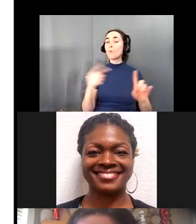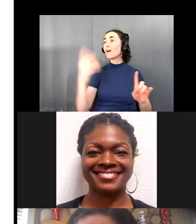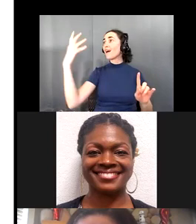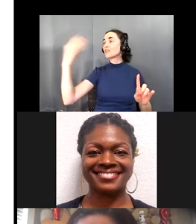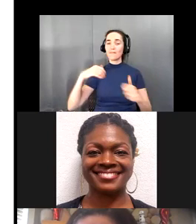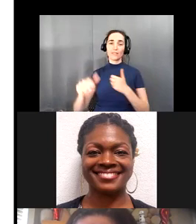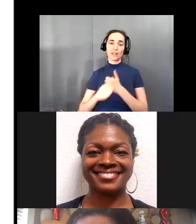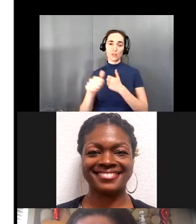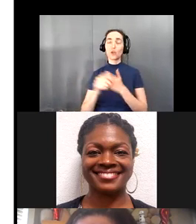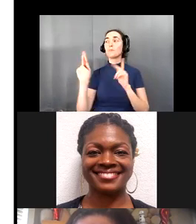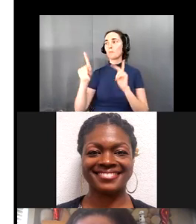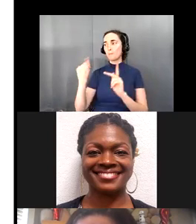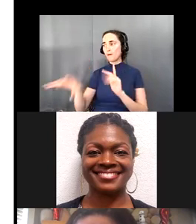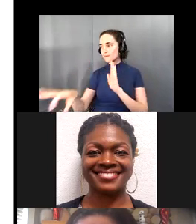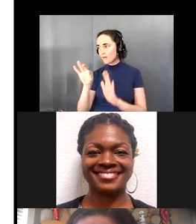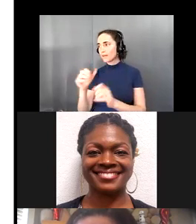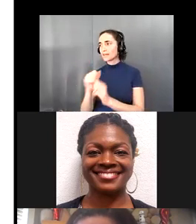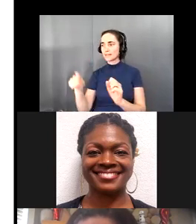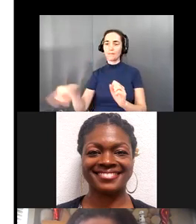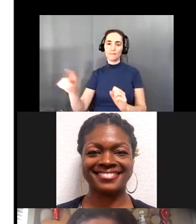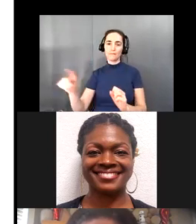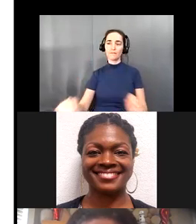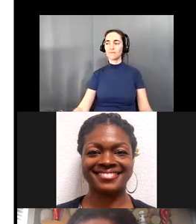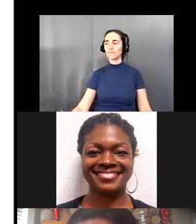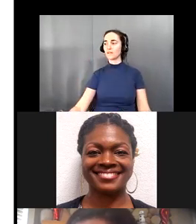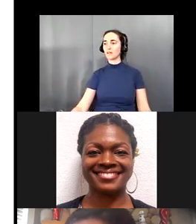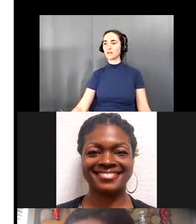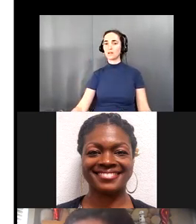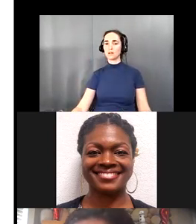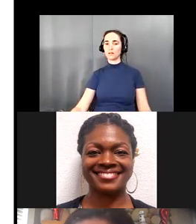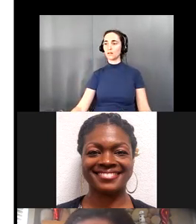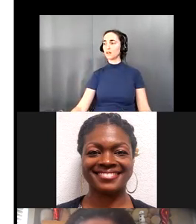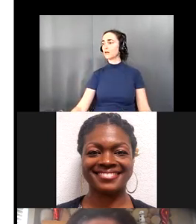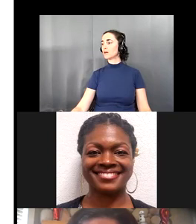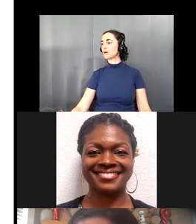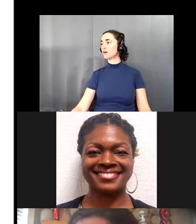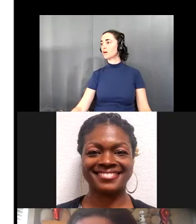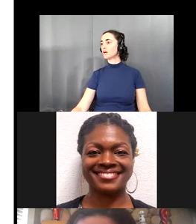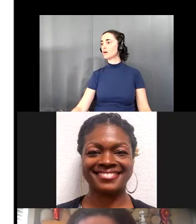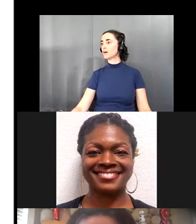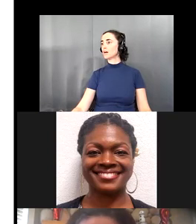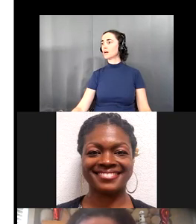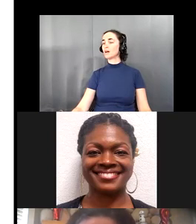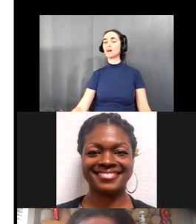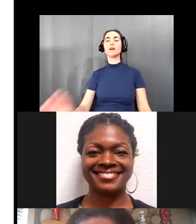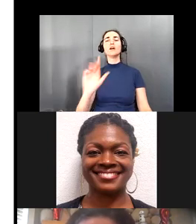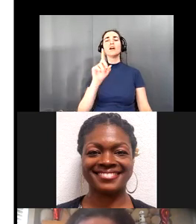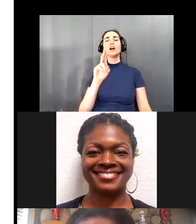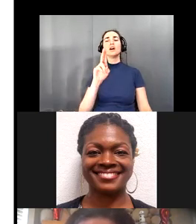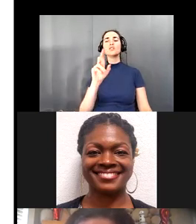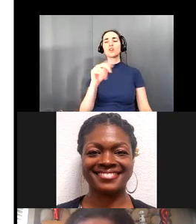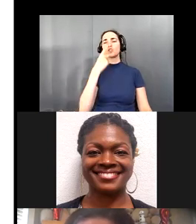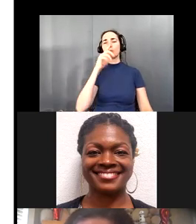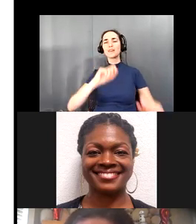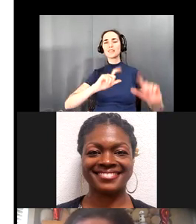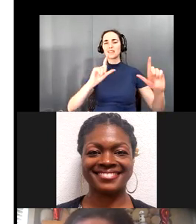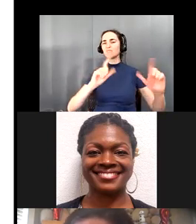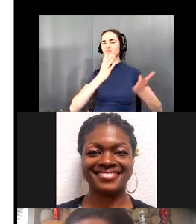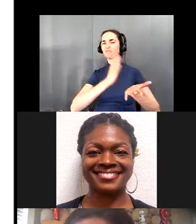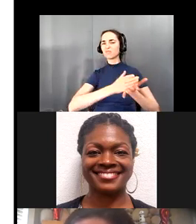find people safely. 16:27:18 Justin Can you stop sharing your